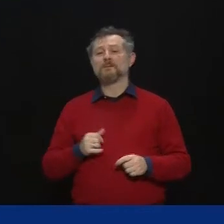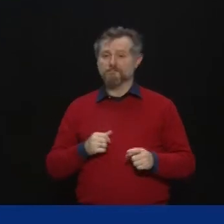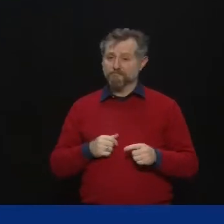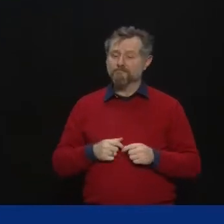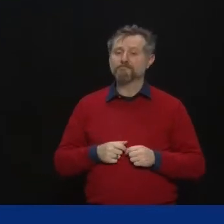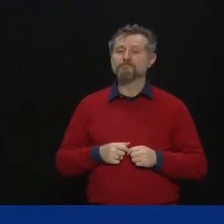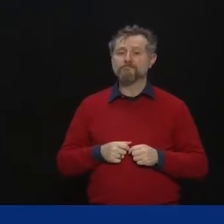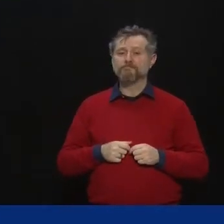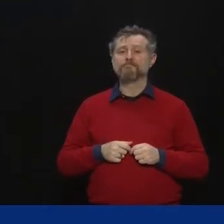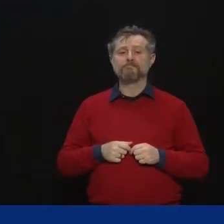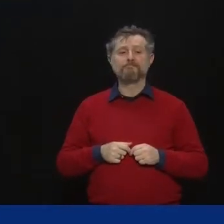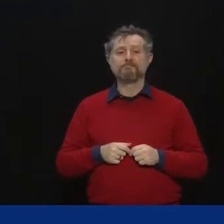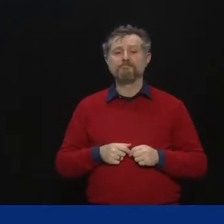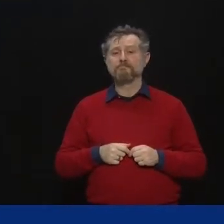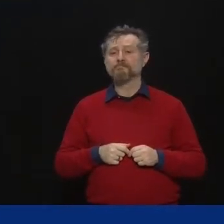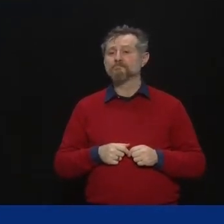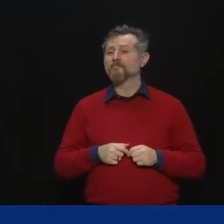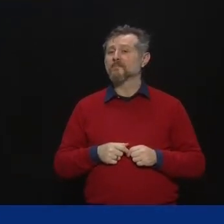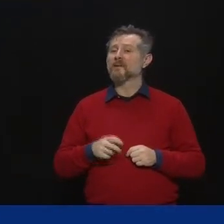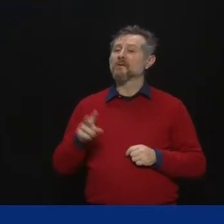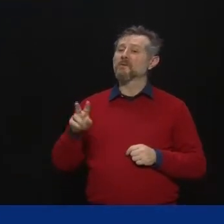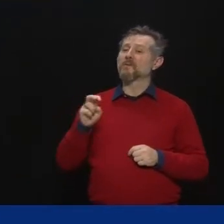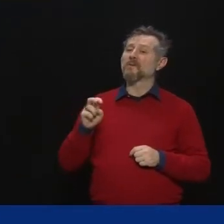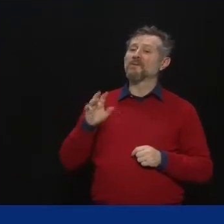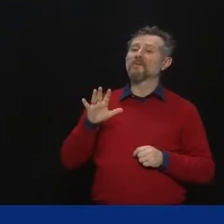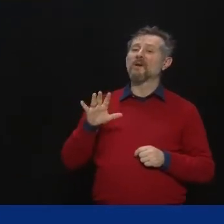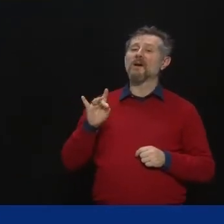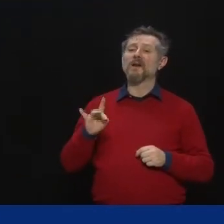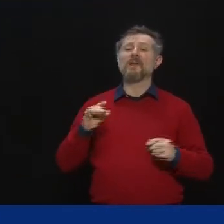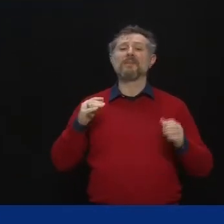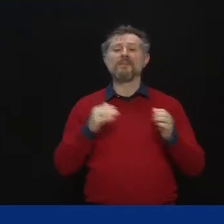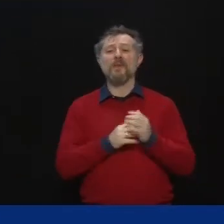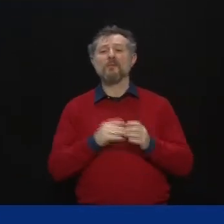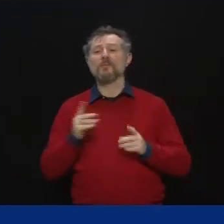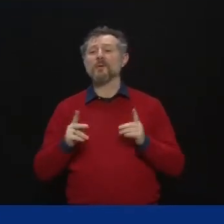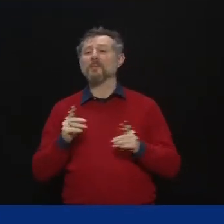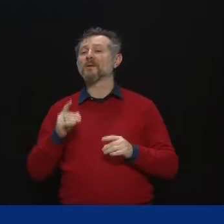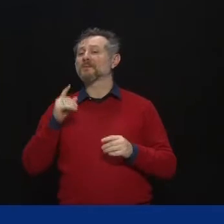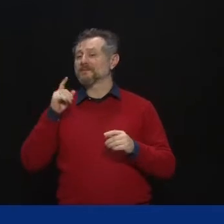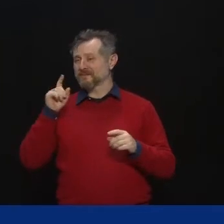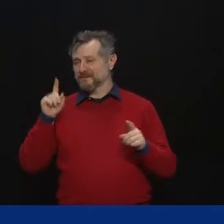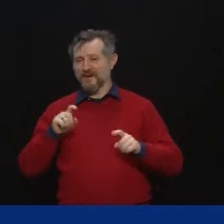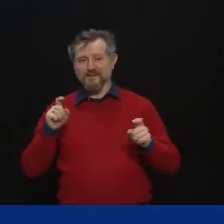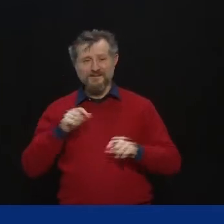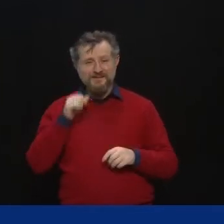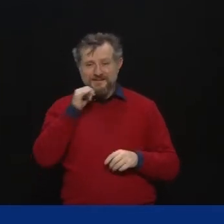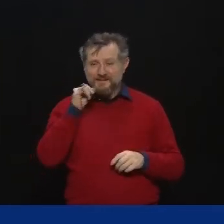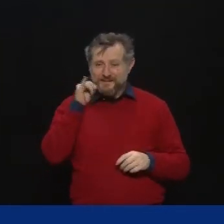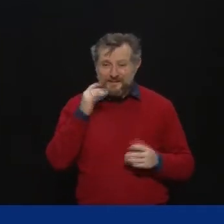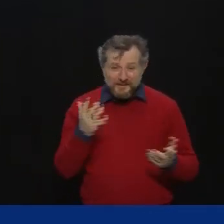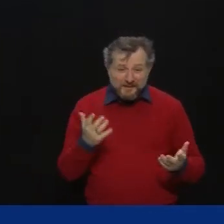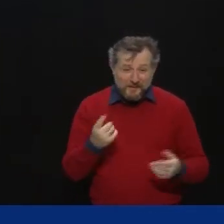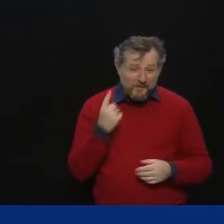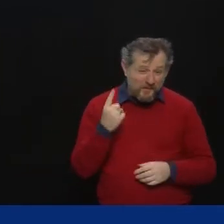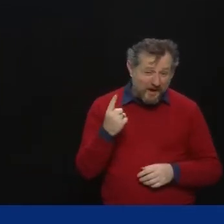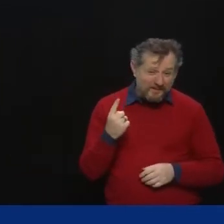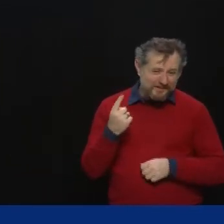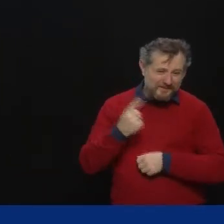CONTINUING TO BE, YOU KNOW, INCREASED AND SO WE'RE ACCOMMODATING THAT. JUST YESTERDAY, WE HAD -- TALK